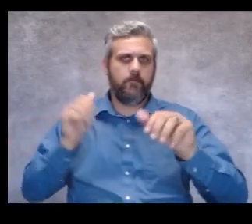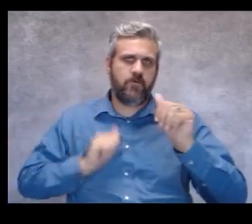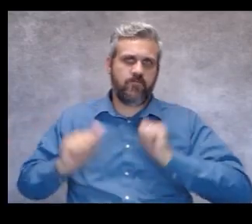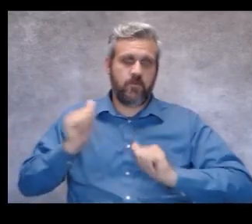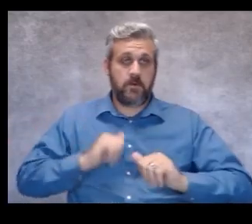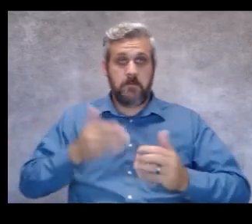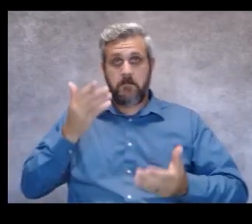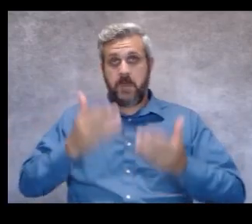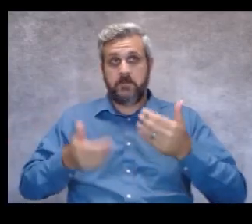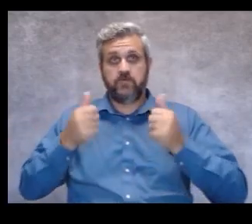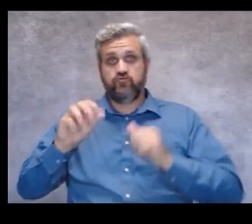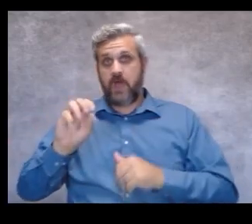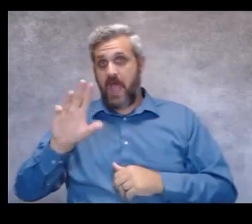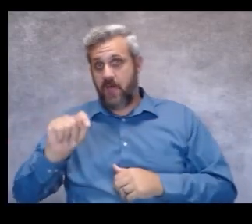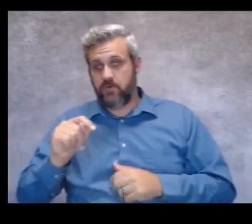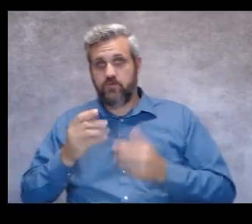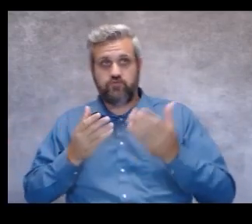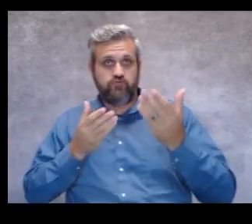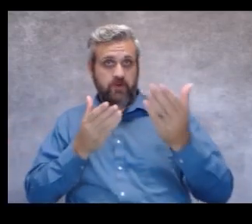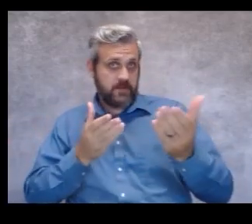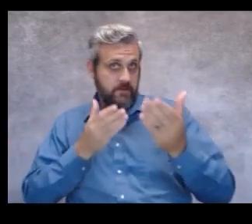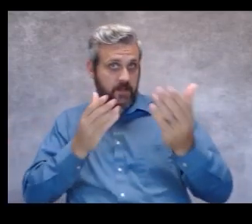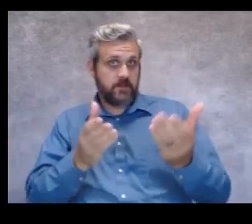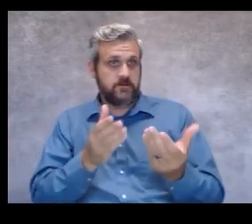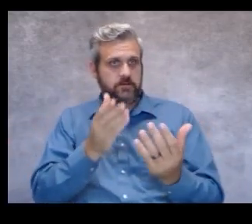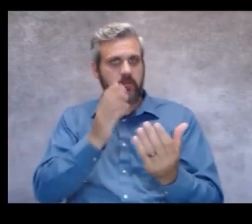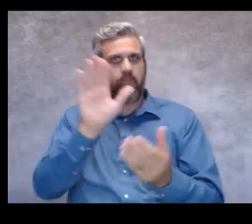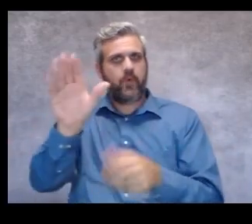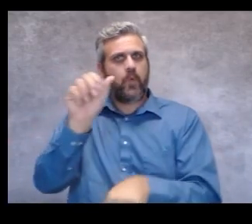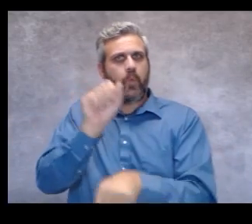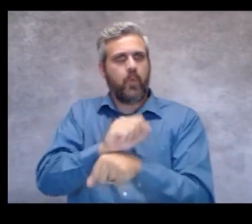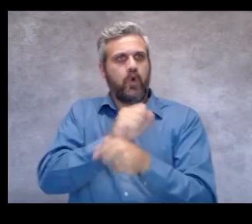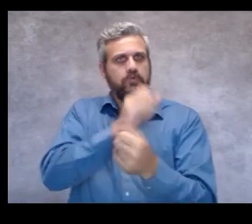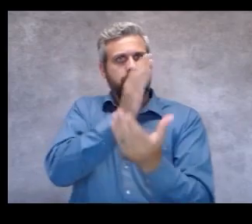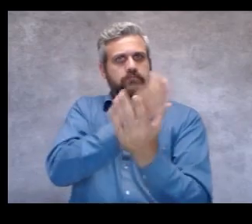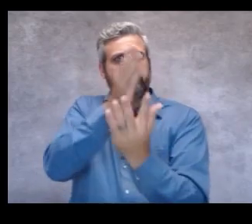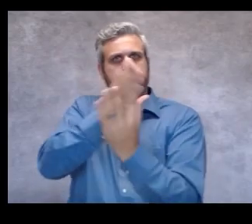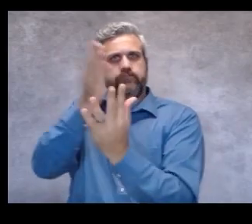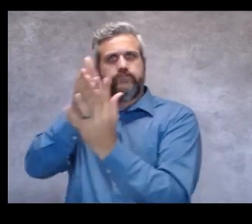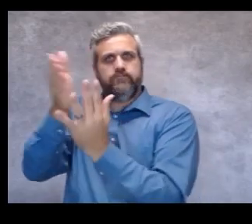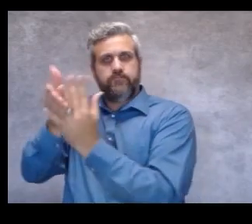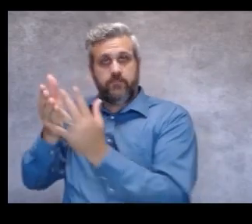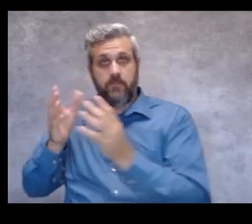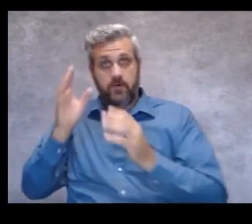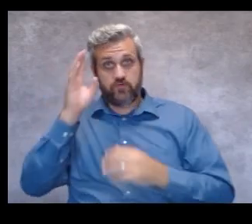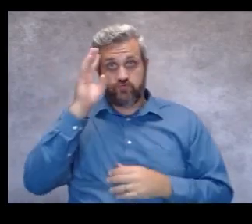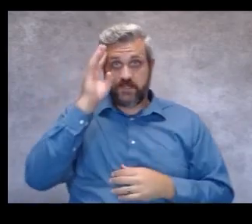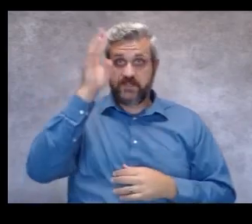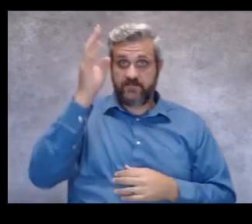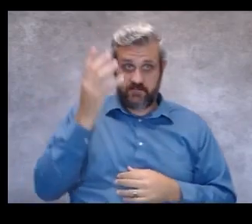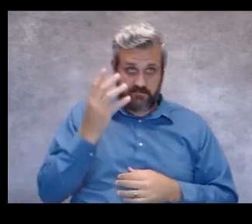auditions, recommendations, or a portfolio of work. For creativity,